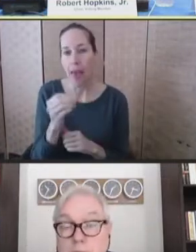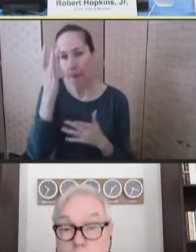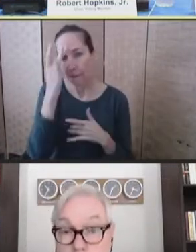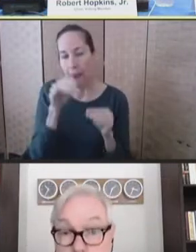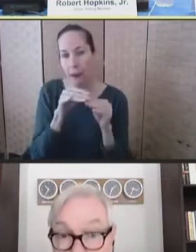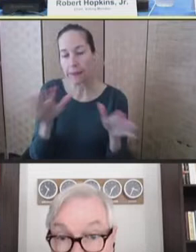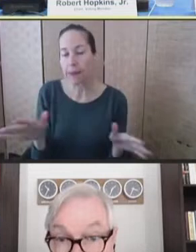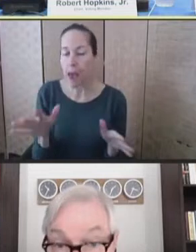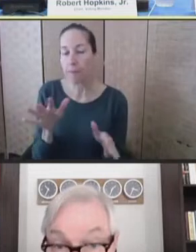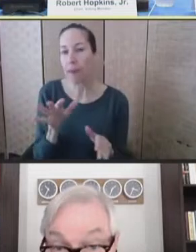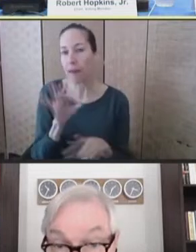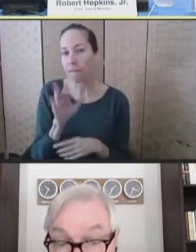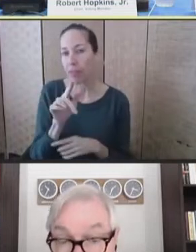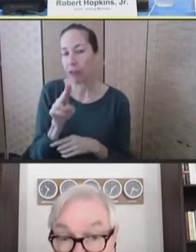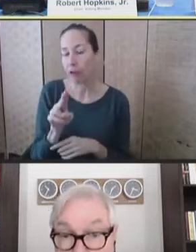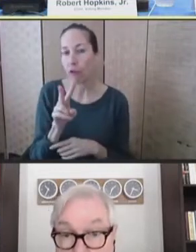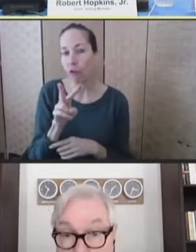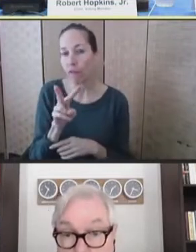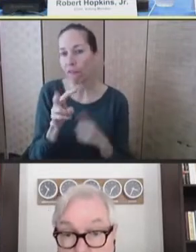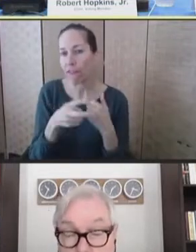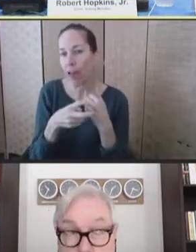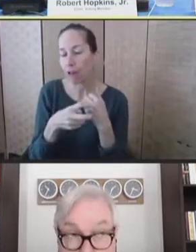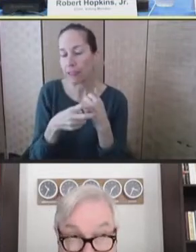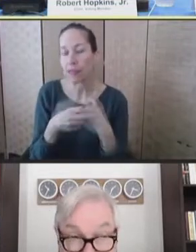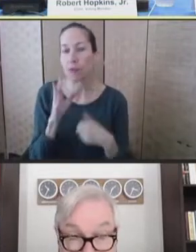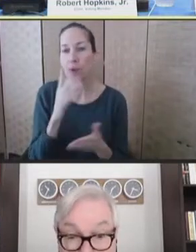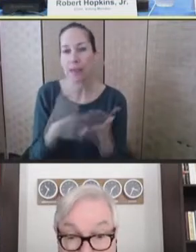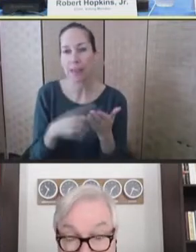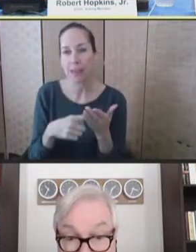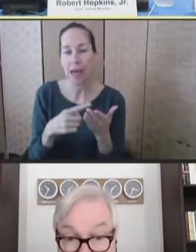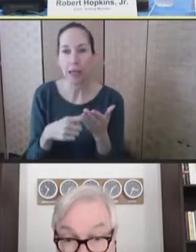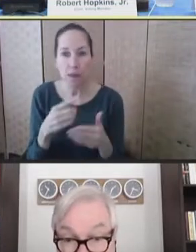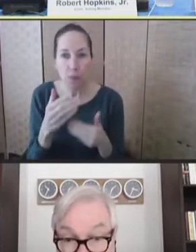In this session, we'll discuss progress on the development of a universal flu vaccine